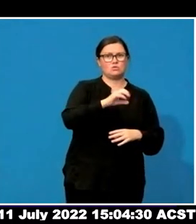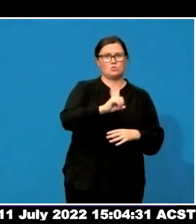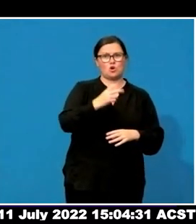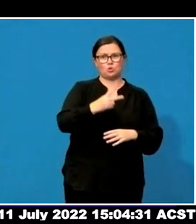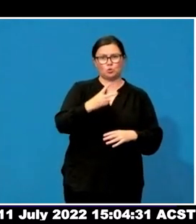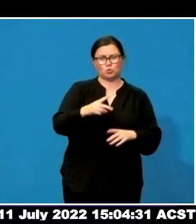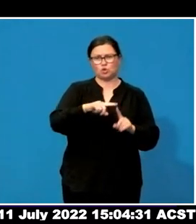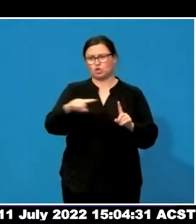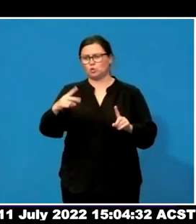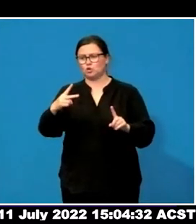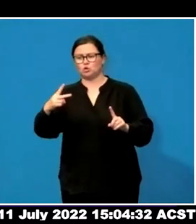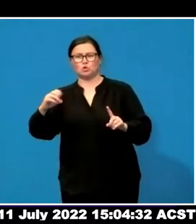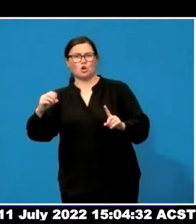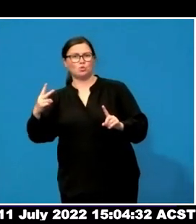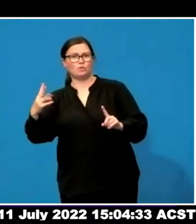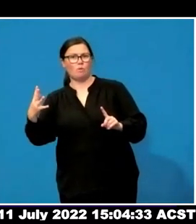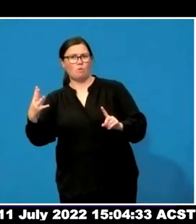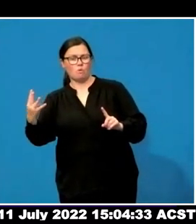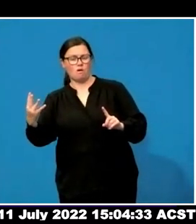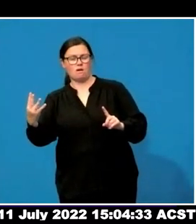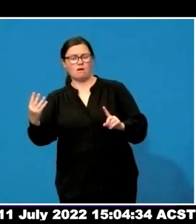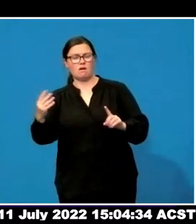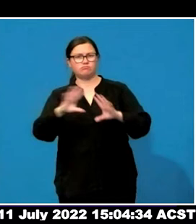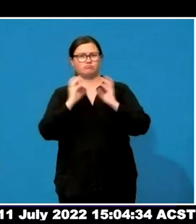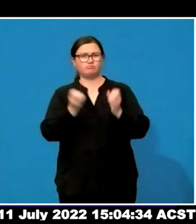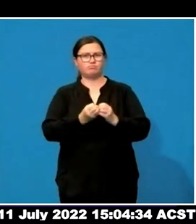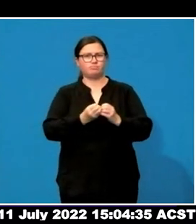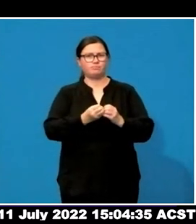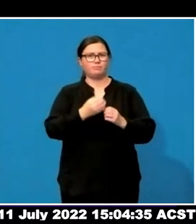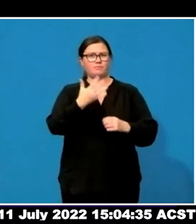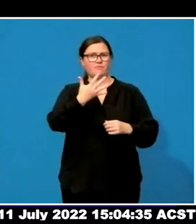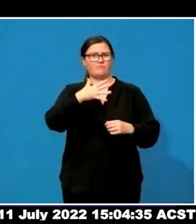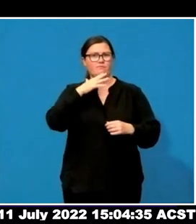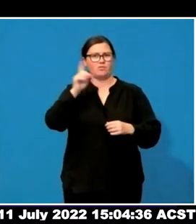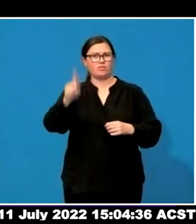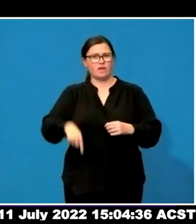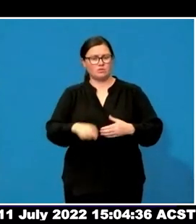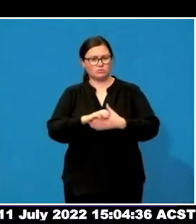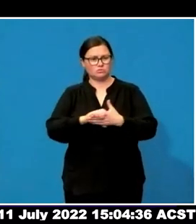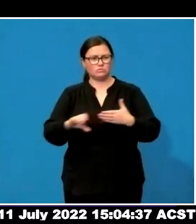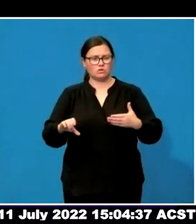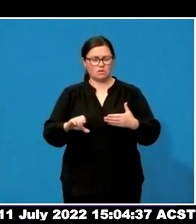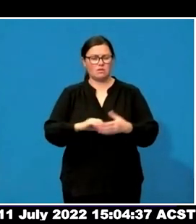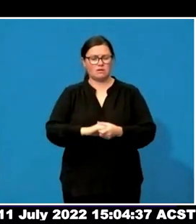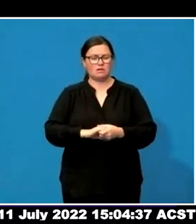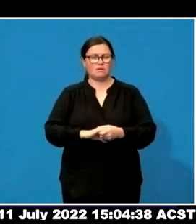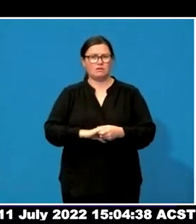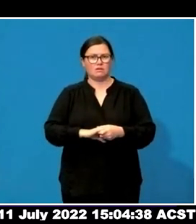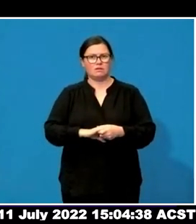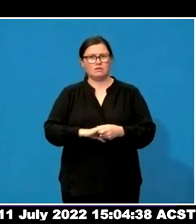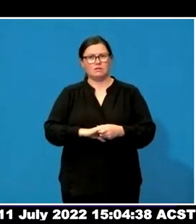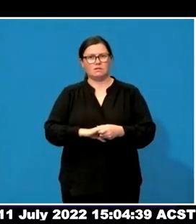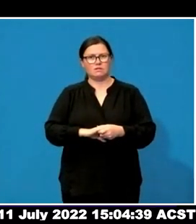a total of $500,000, of which $407,000 is said to be core supports funding.